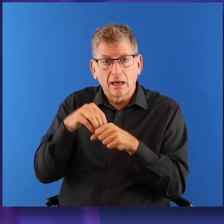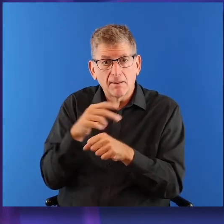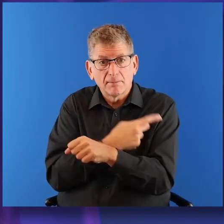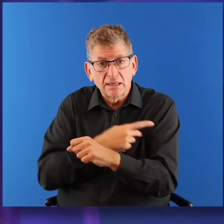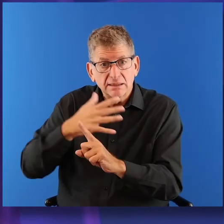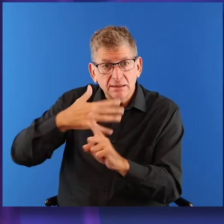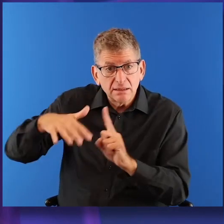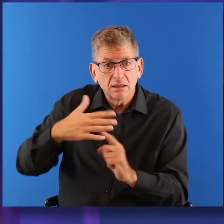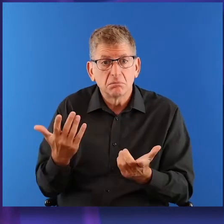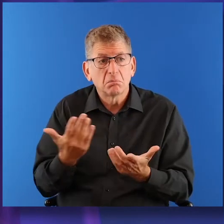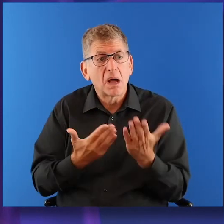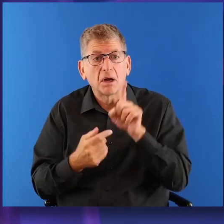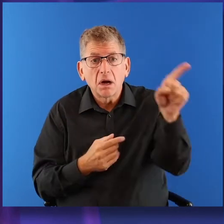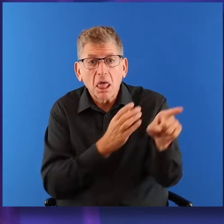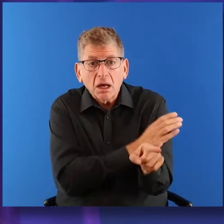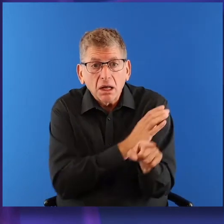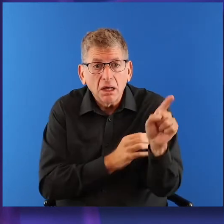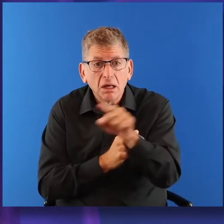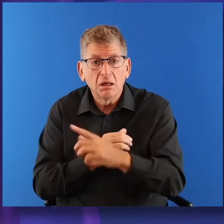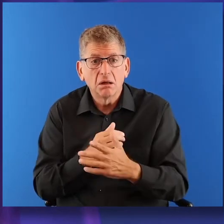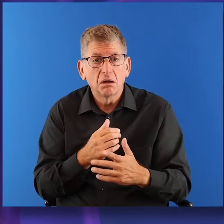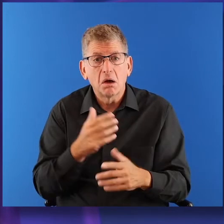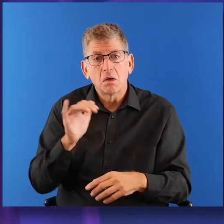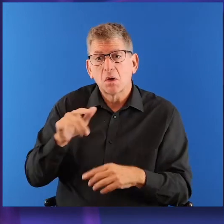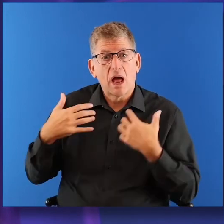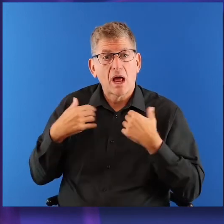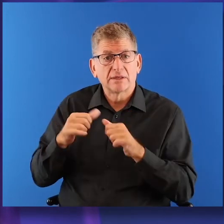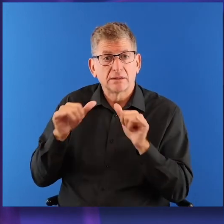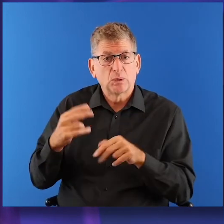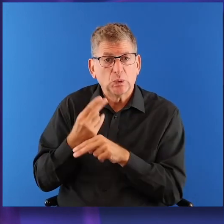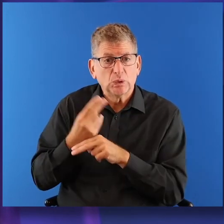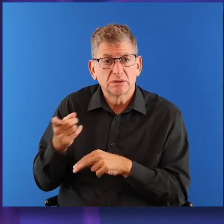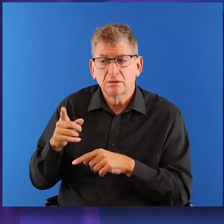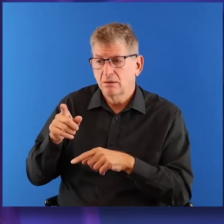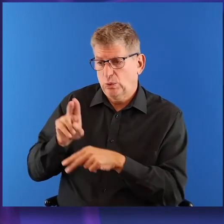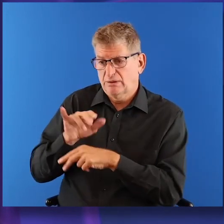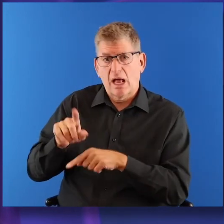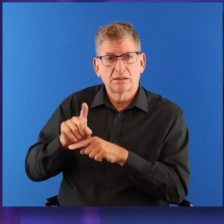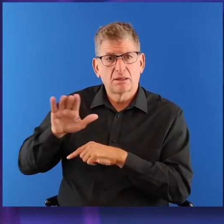say in the clinics, and then also, of course, the health systems use it as a platform for